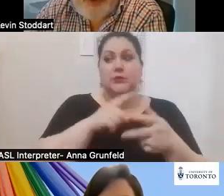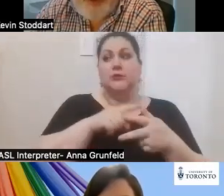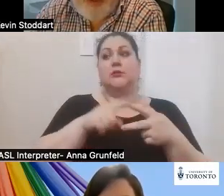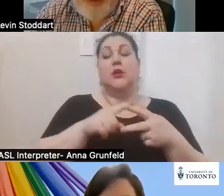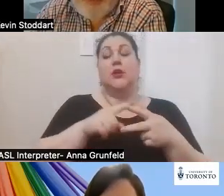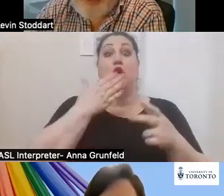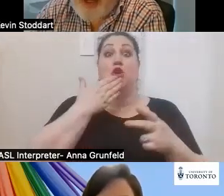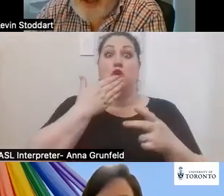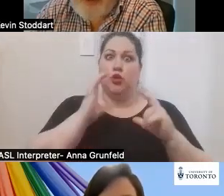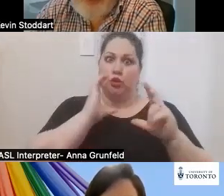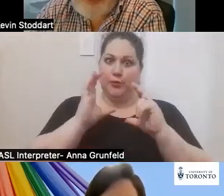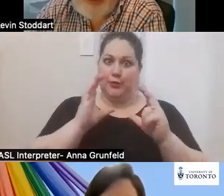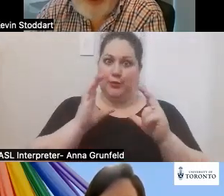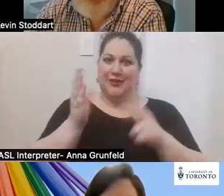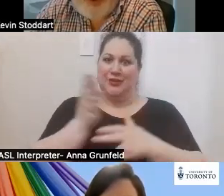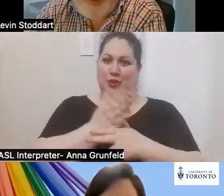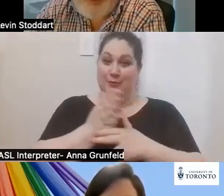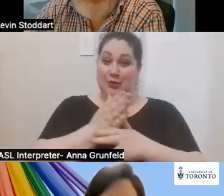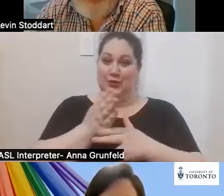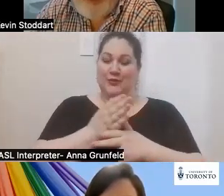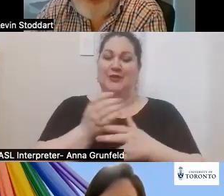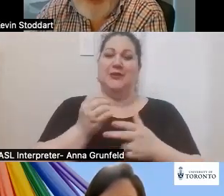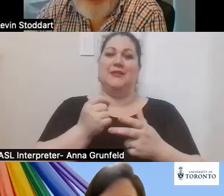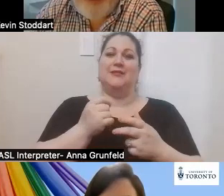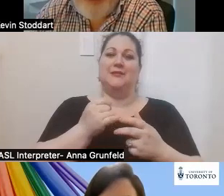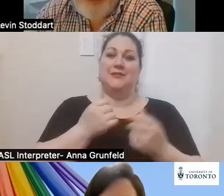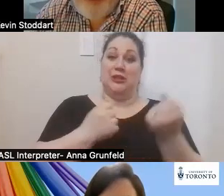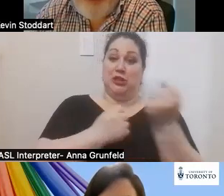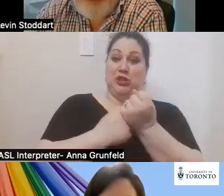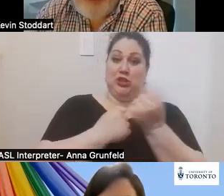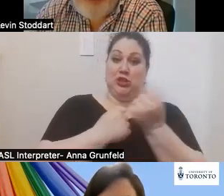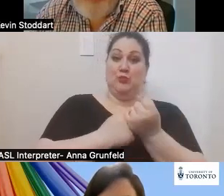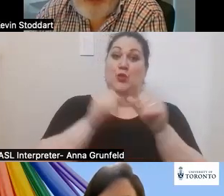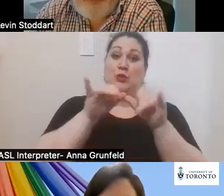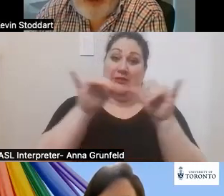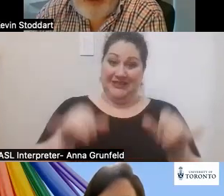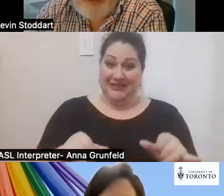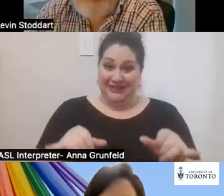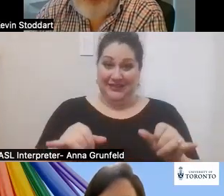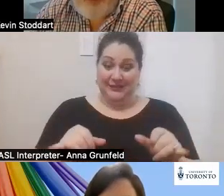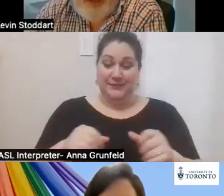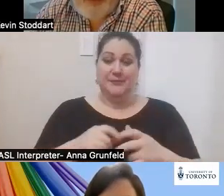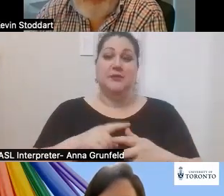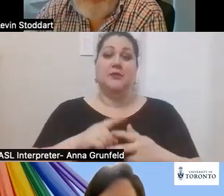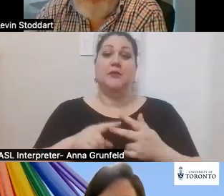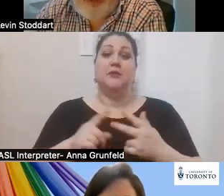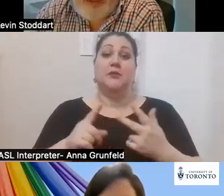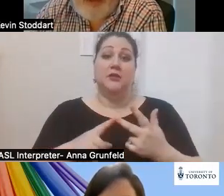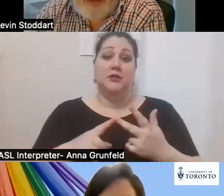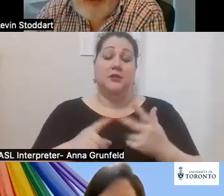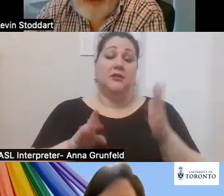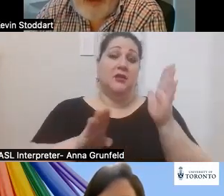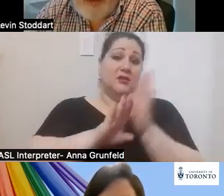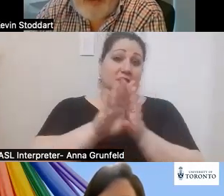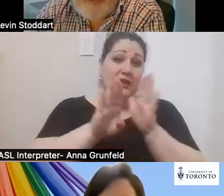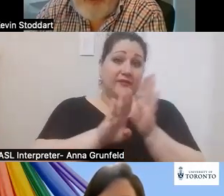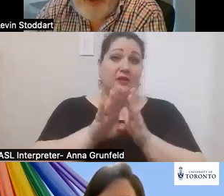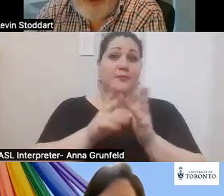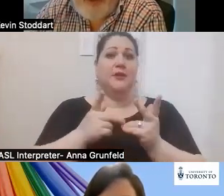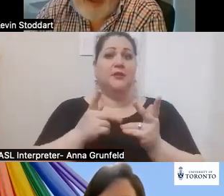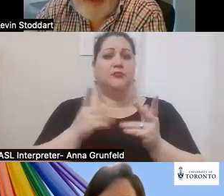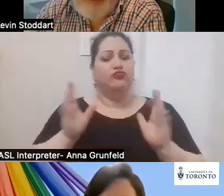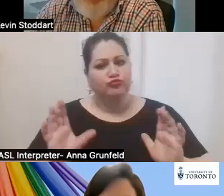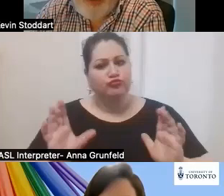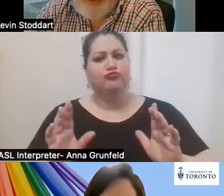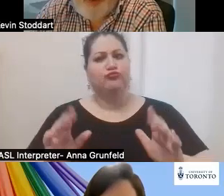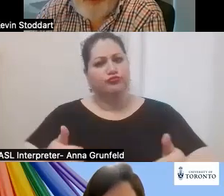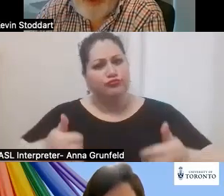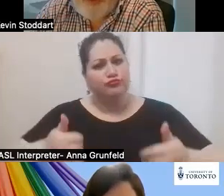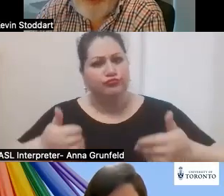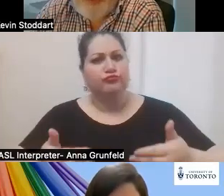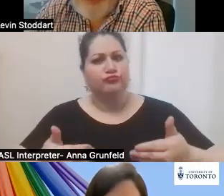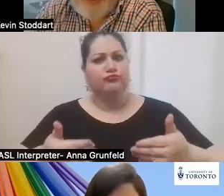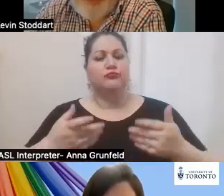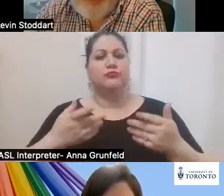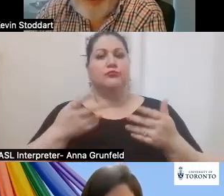silos, I would call them, developing a proactive plan with eyes wide open to